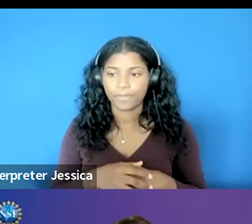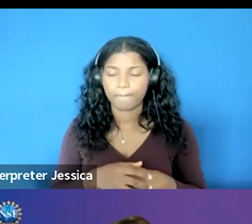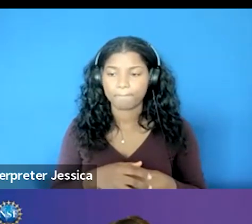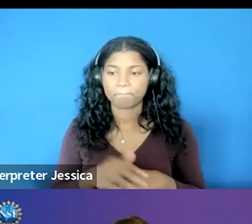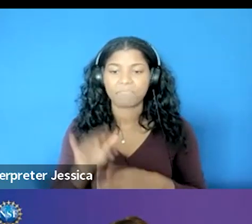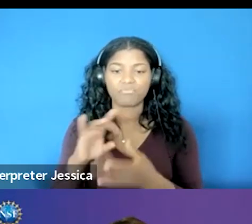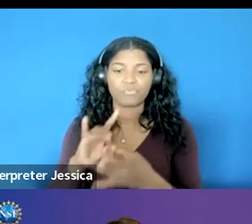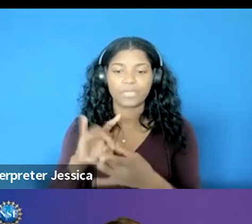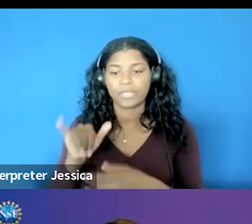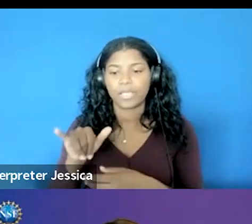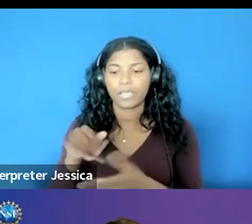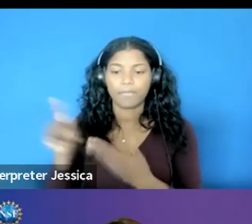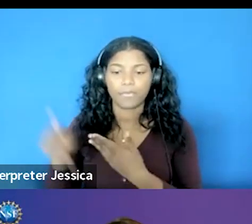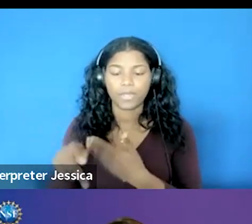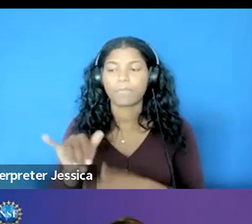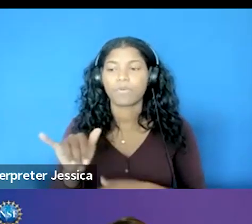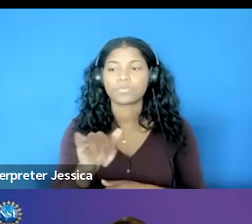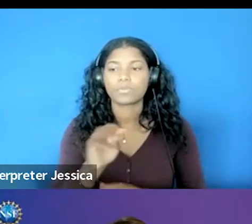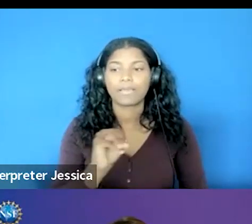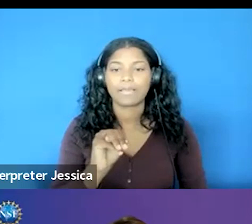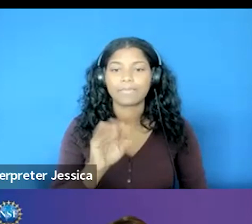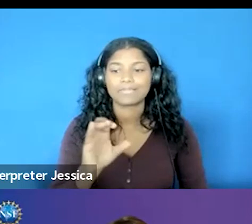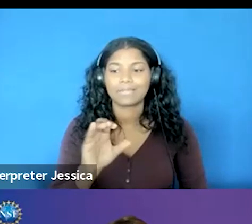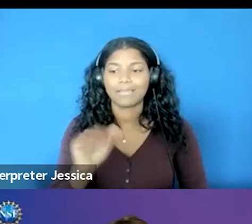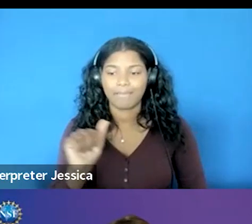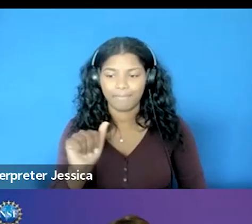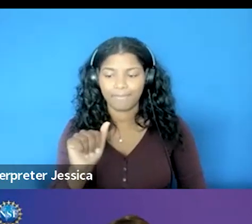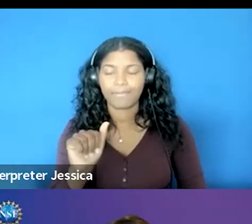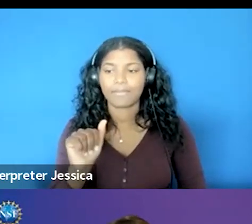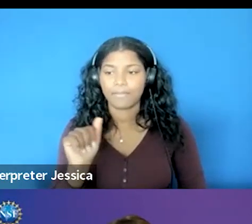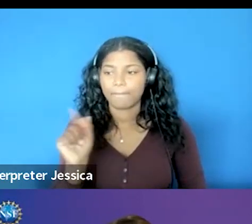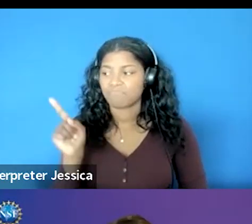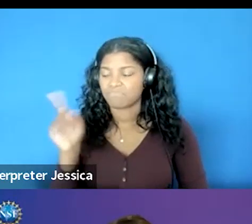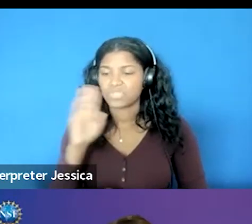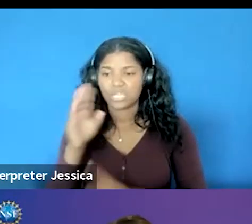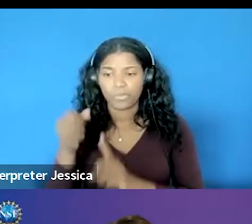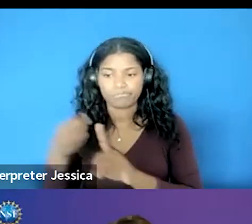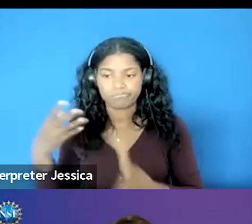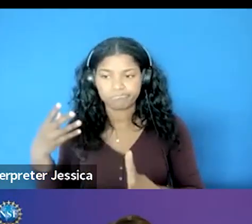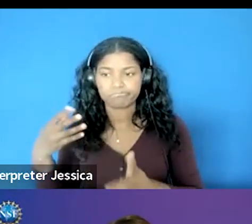And then of course MCA, which Leslie just mentioned and I think is going to talk about some more in the next question.